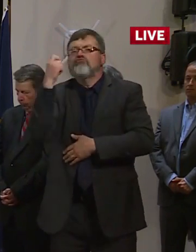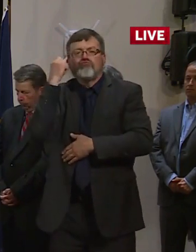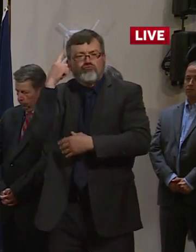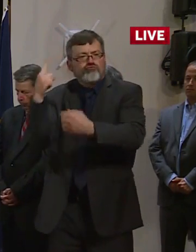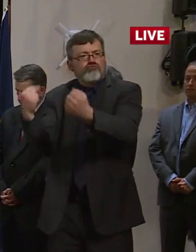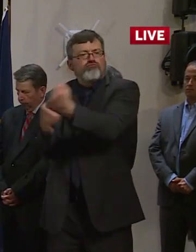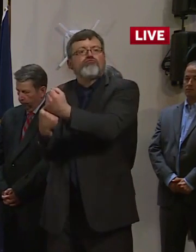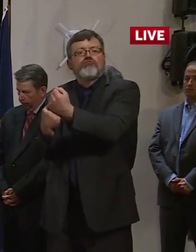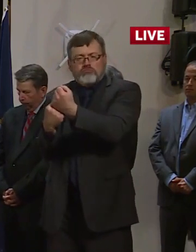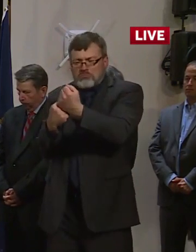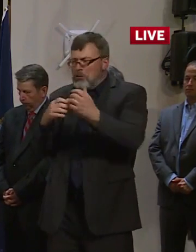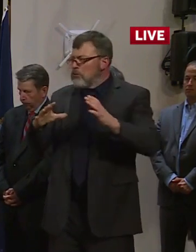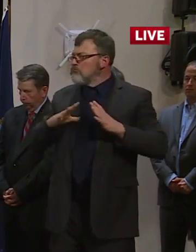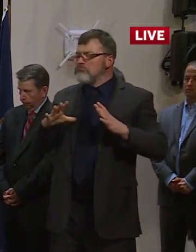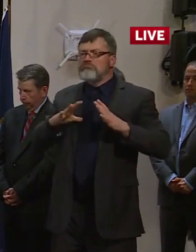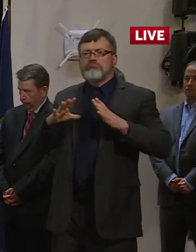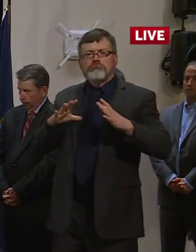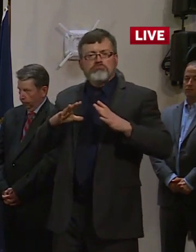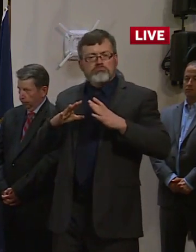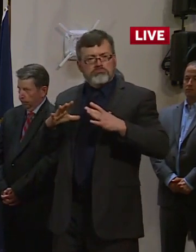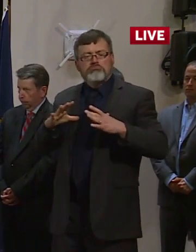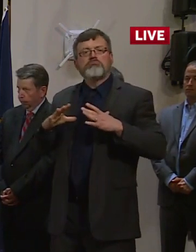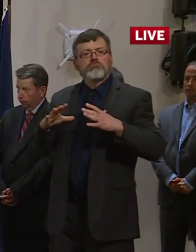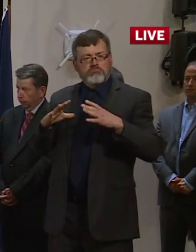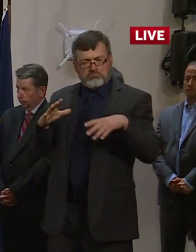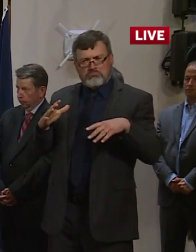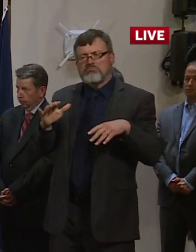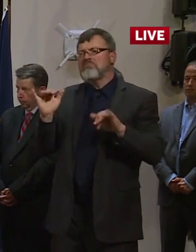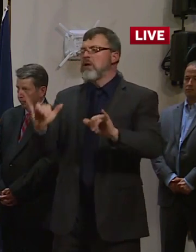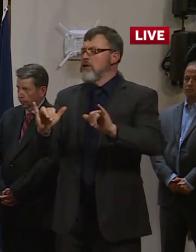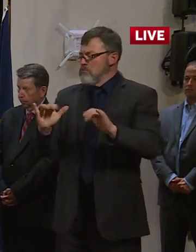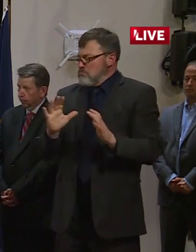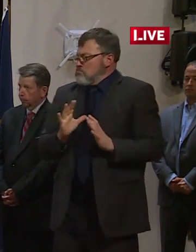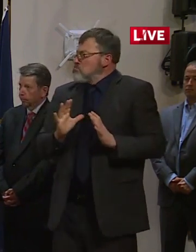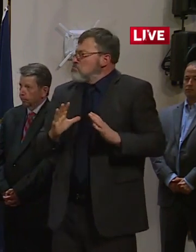WHO HAVE THEIR OWN LEGITIMATE REASONS TO REMAIN CAUTIS.OU